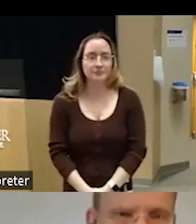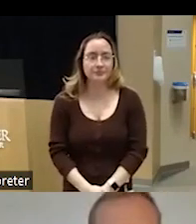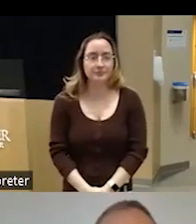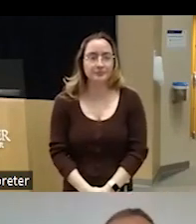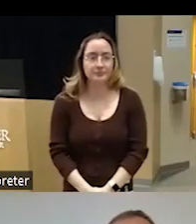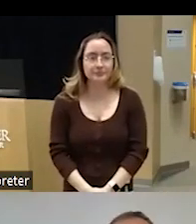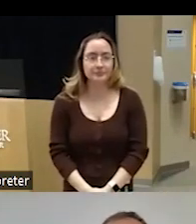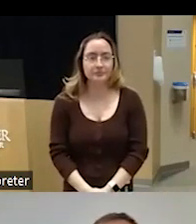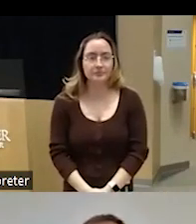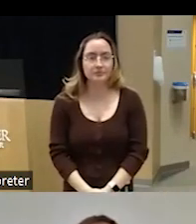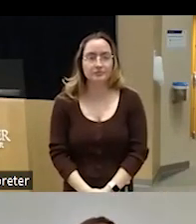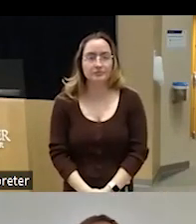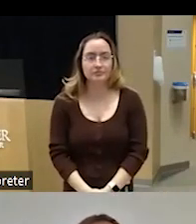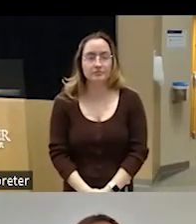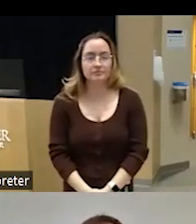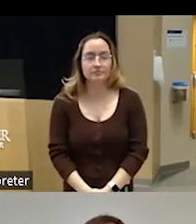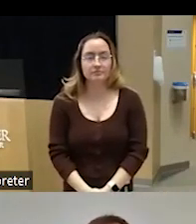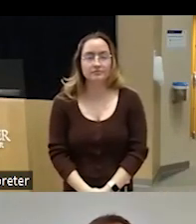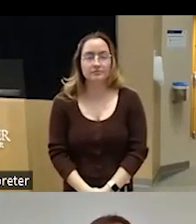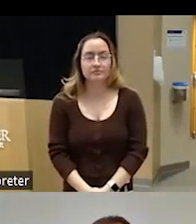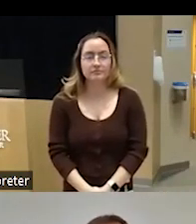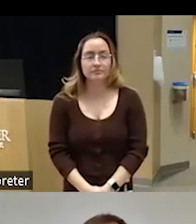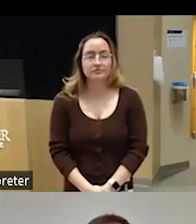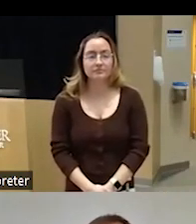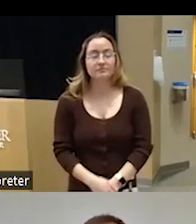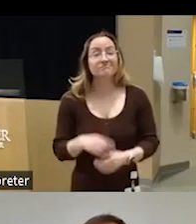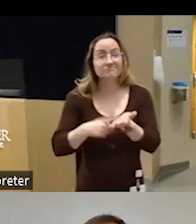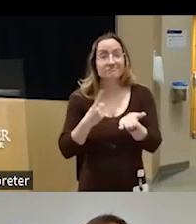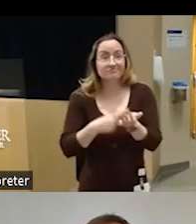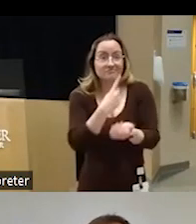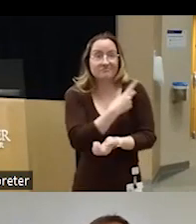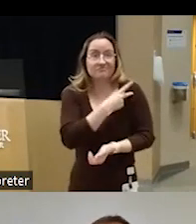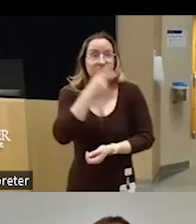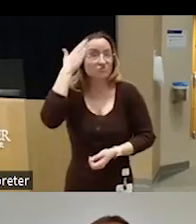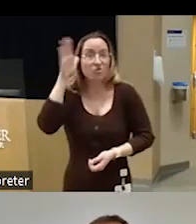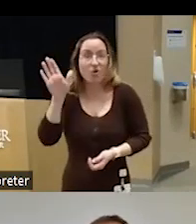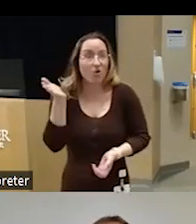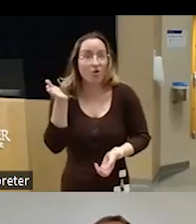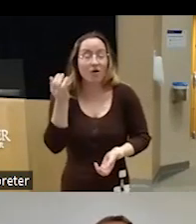Some of the healthy instruction might be unknown to patients sugar containing drinks are bad, but even